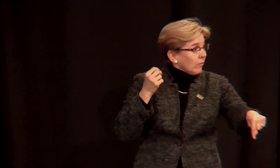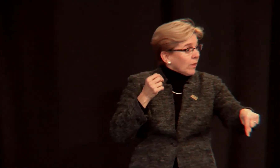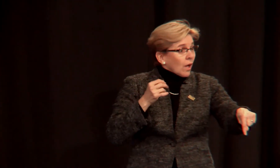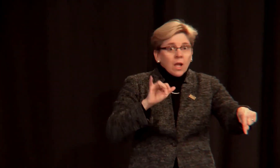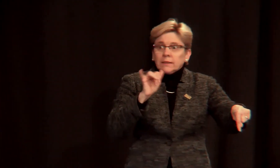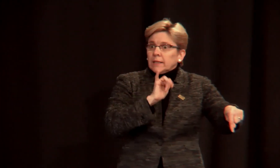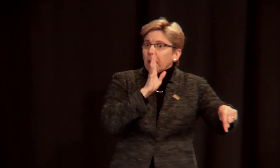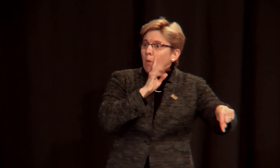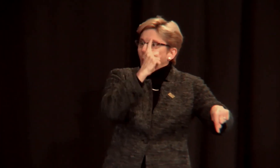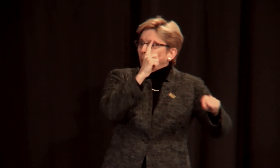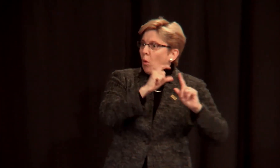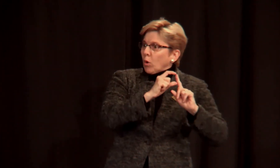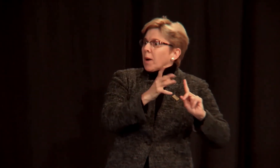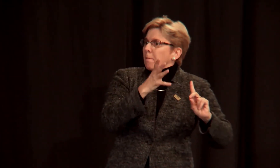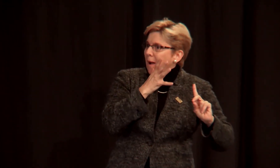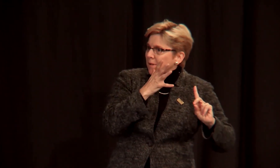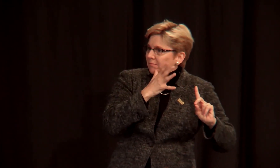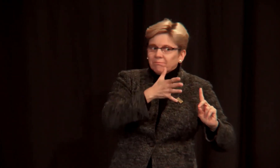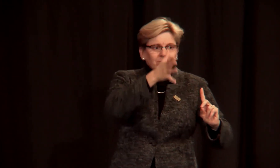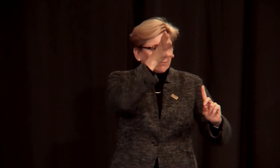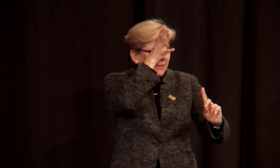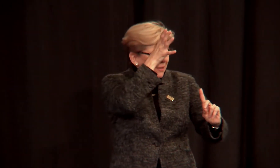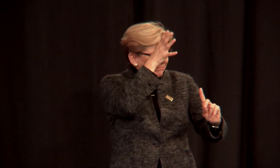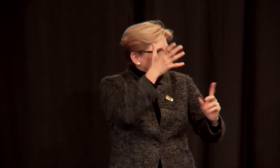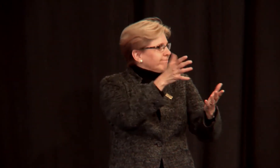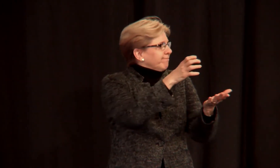Just like what's happening with the hearing babies spoken language,